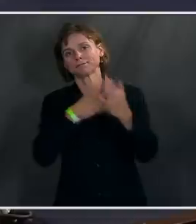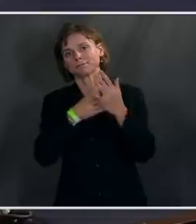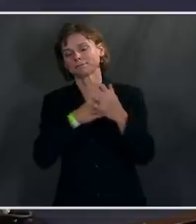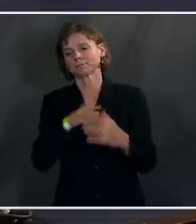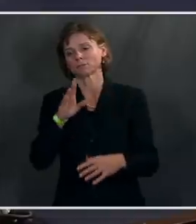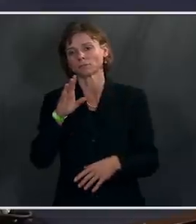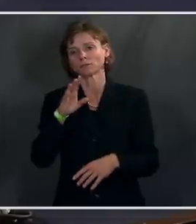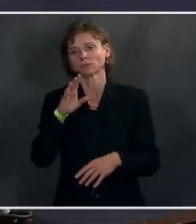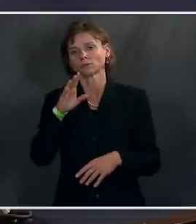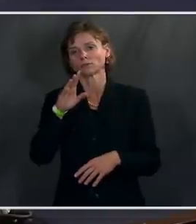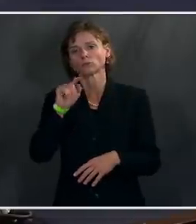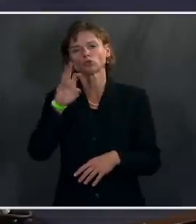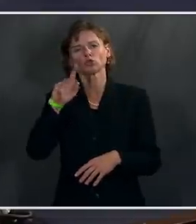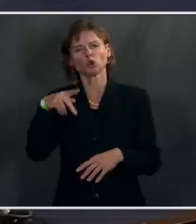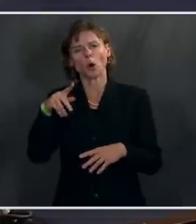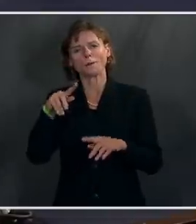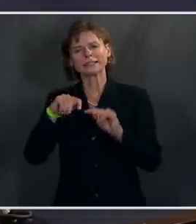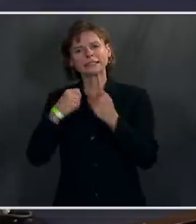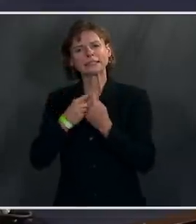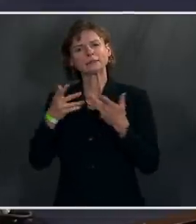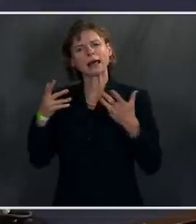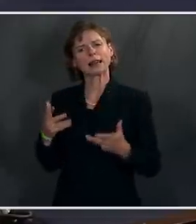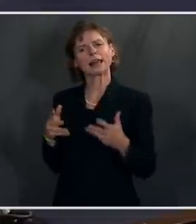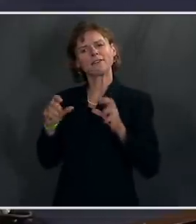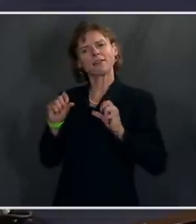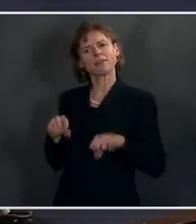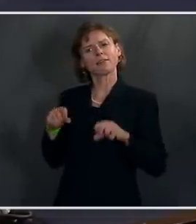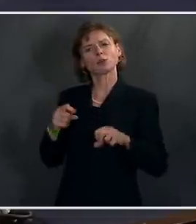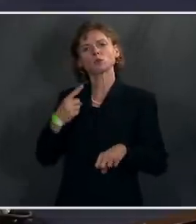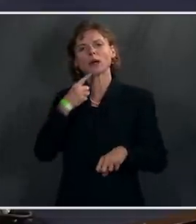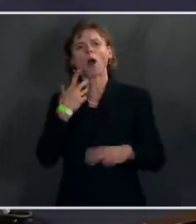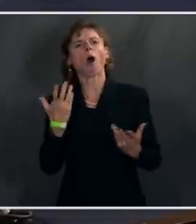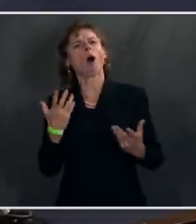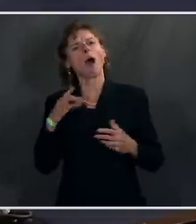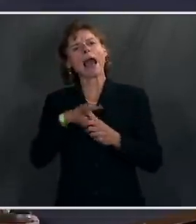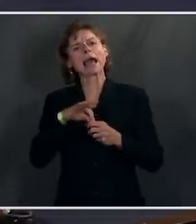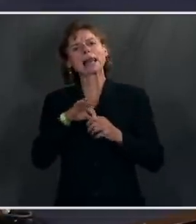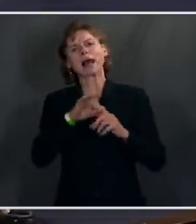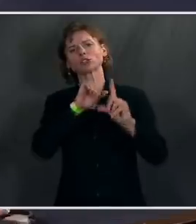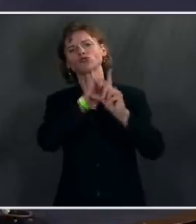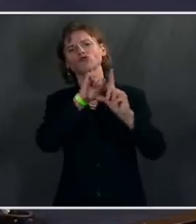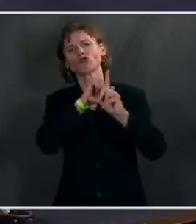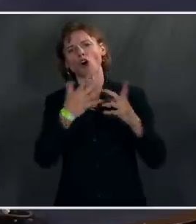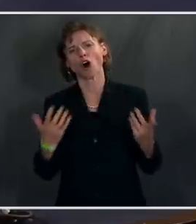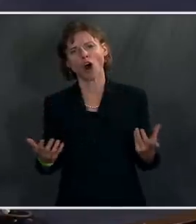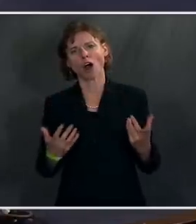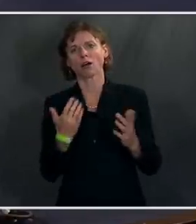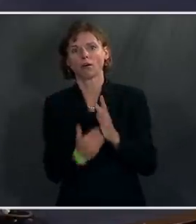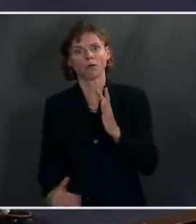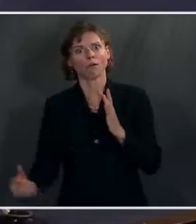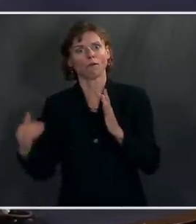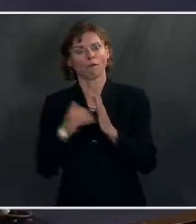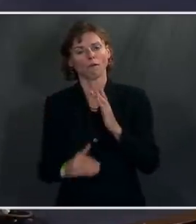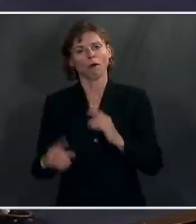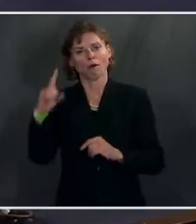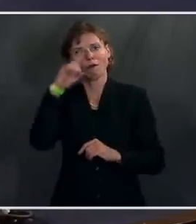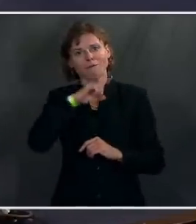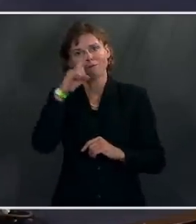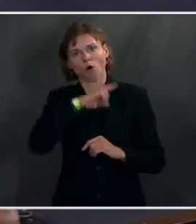it seems to arguing that election fraud in the trial to try to repeating the false claims that somehow Trump won the election,